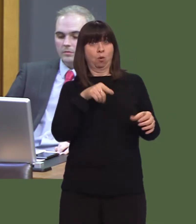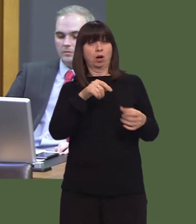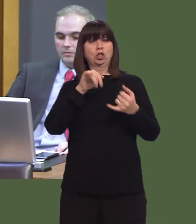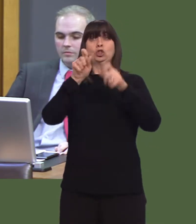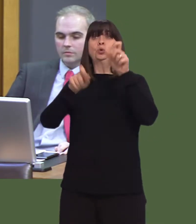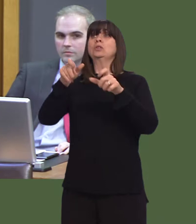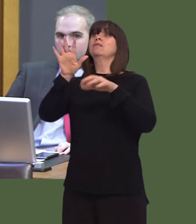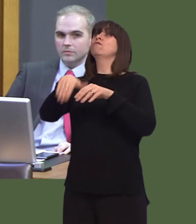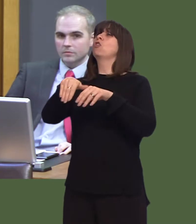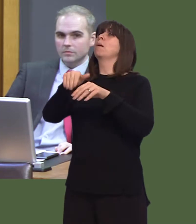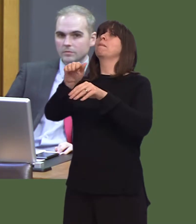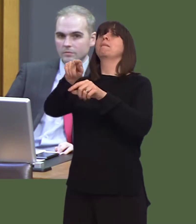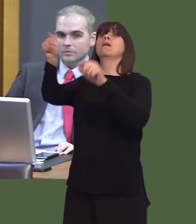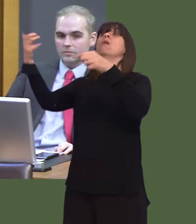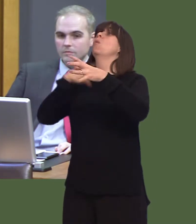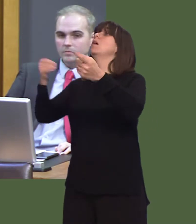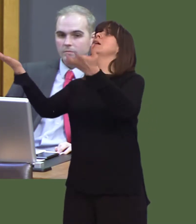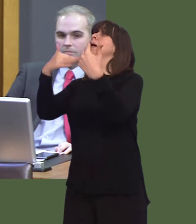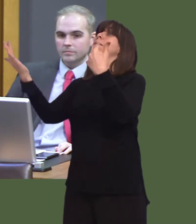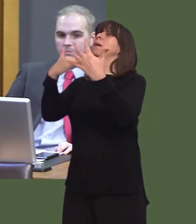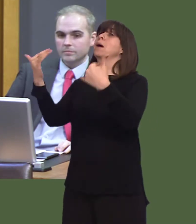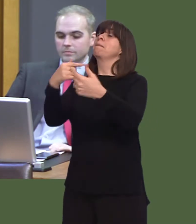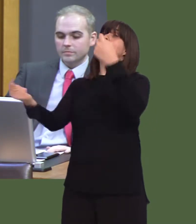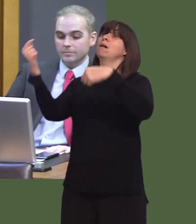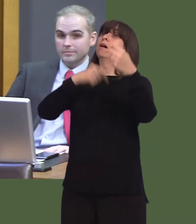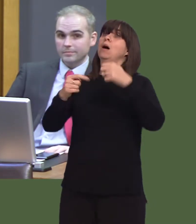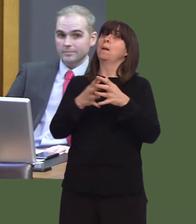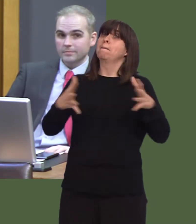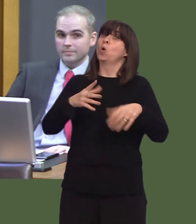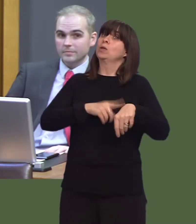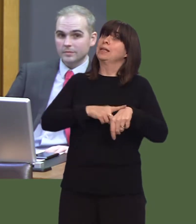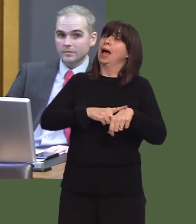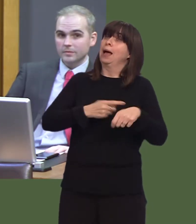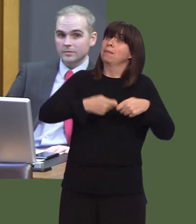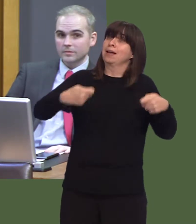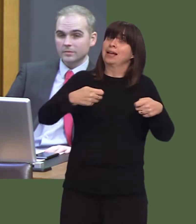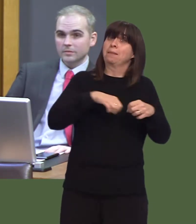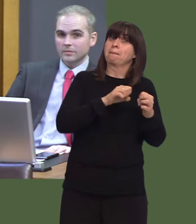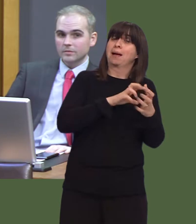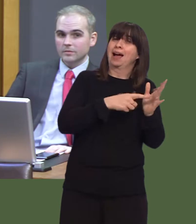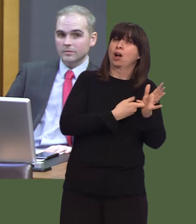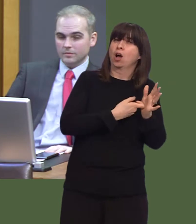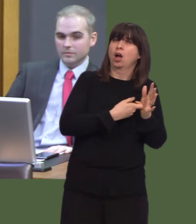elsewhere being given opportunities to spend more time in Bangor, rather than medical students